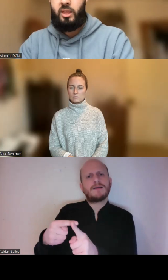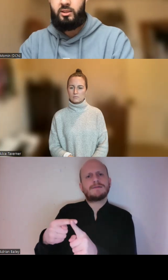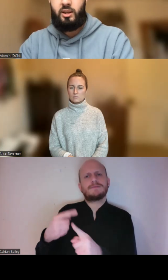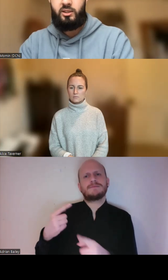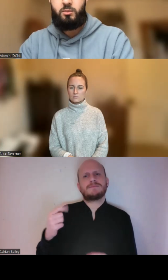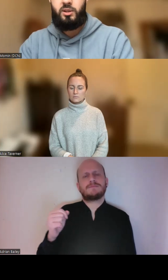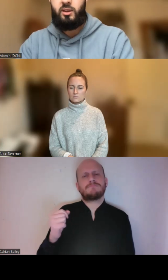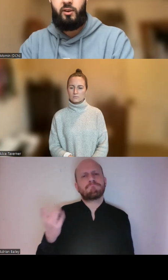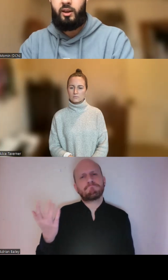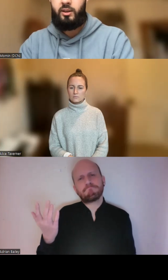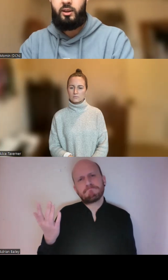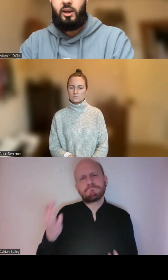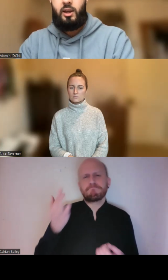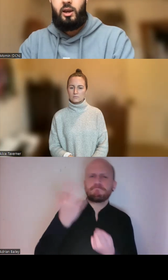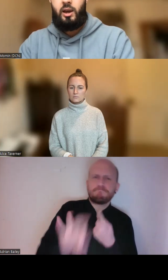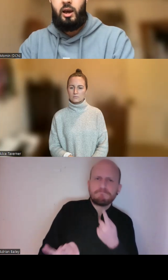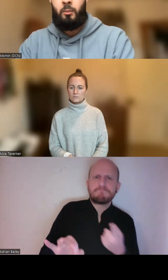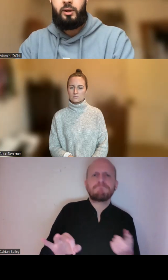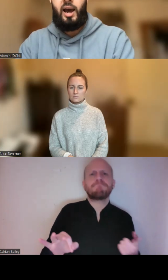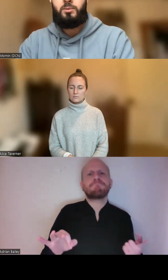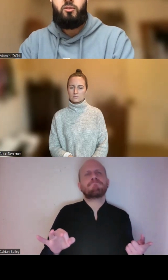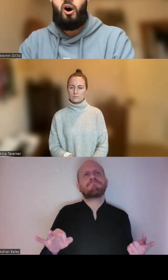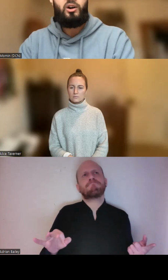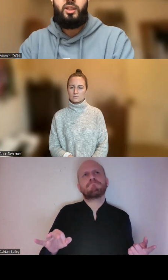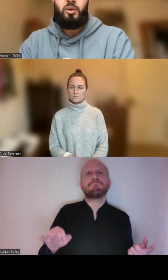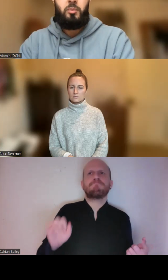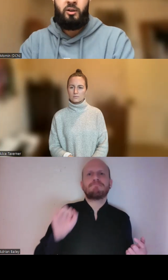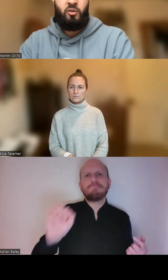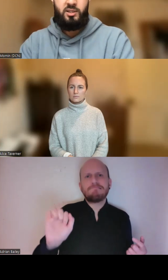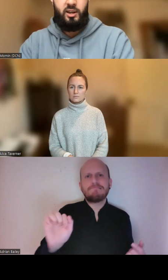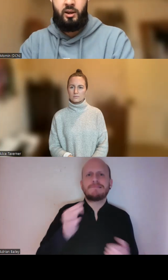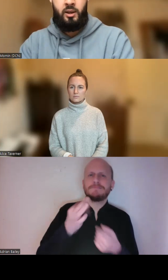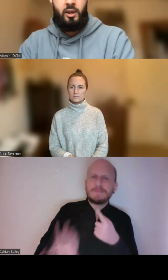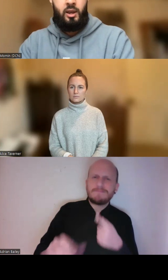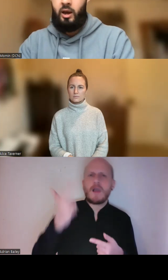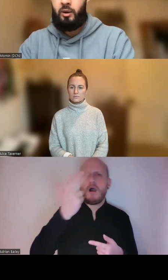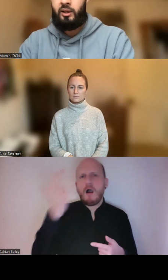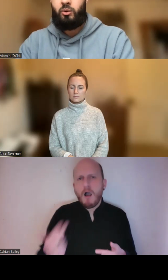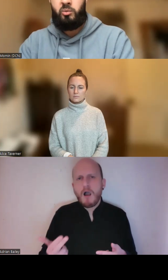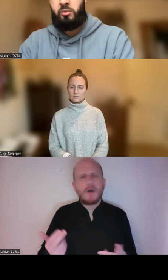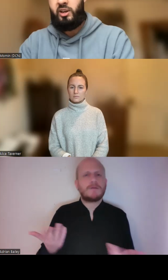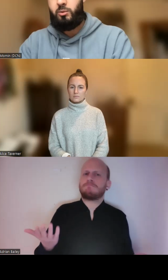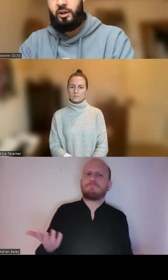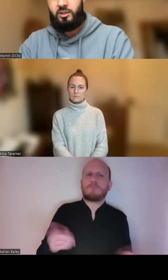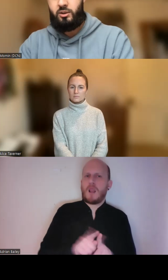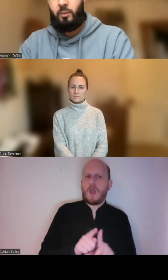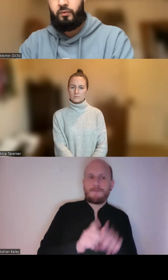things like specific types of art that people are interested in like you would be with Facebook and Instagram.